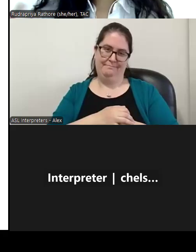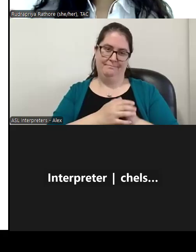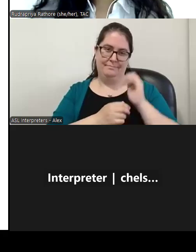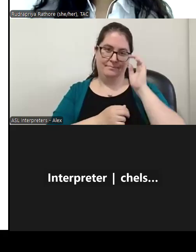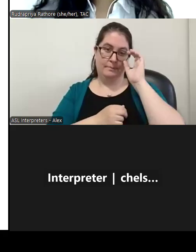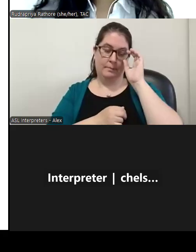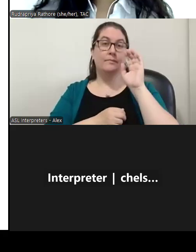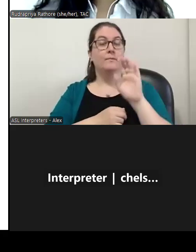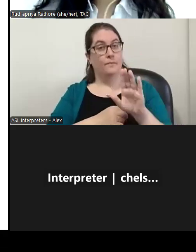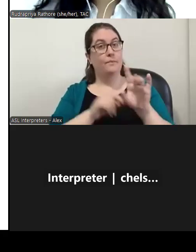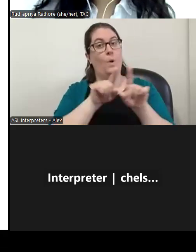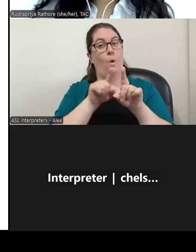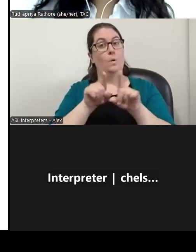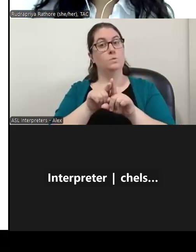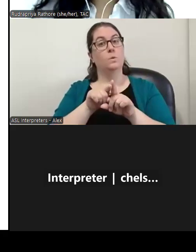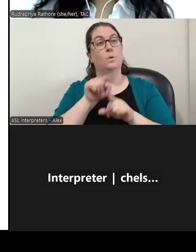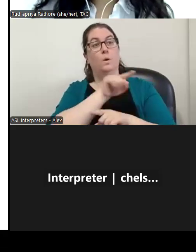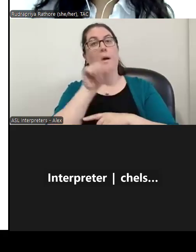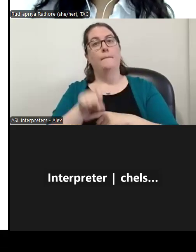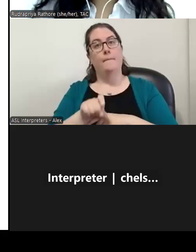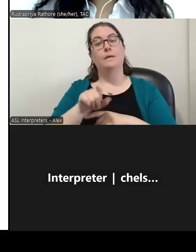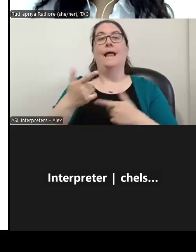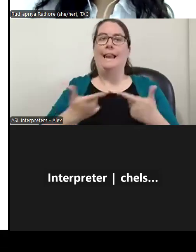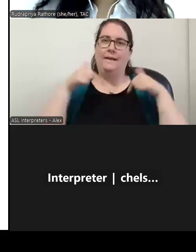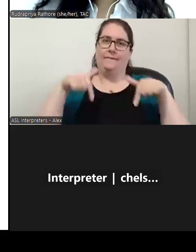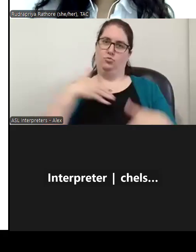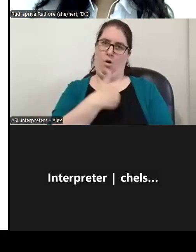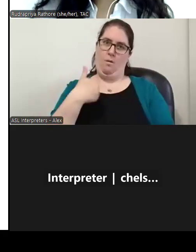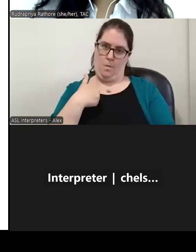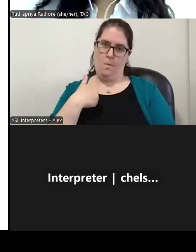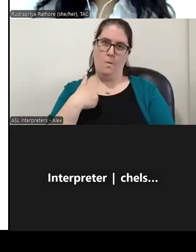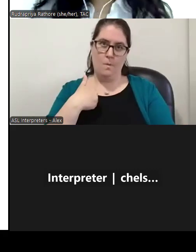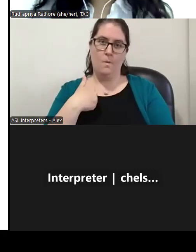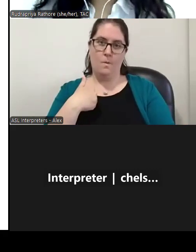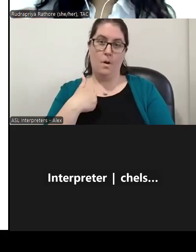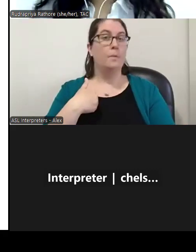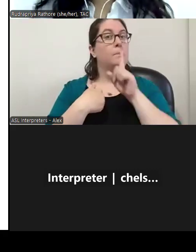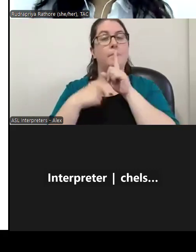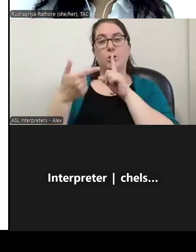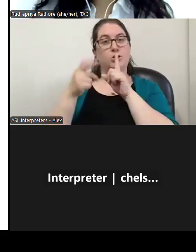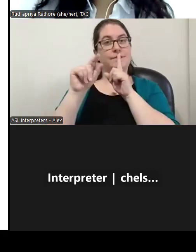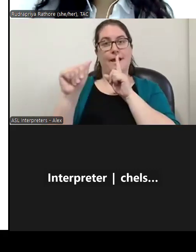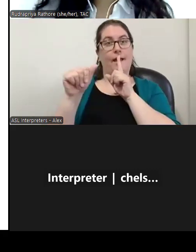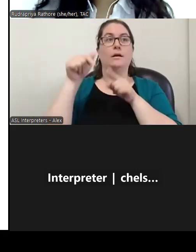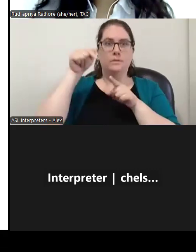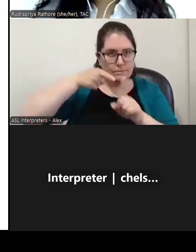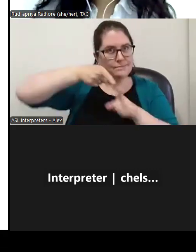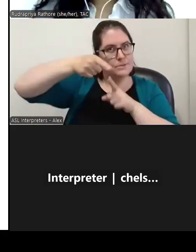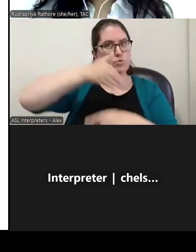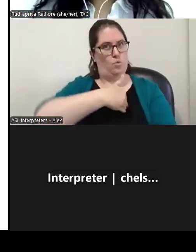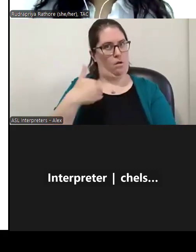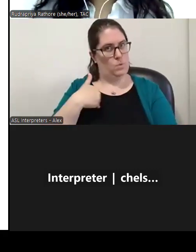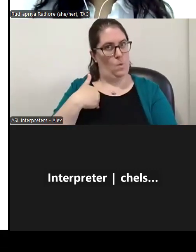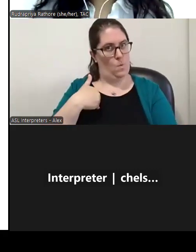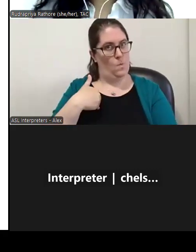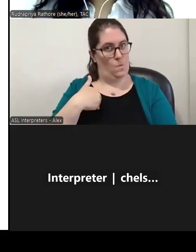that applicants must be residents of the city of Toronto so not the GTA but the city itself and the